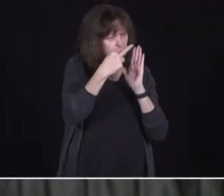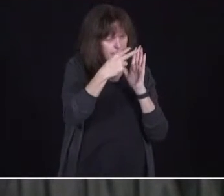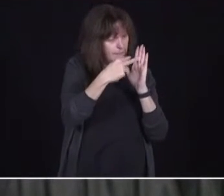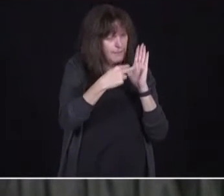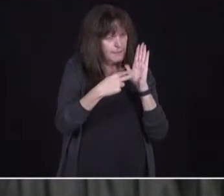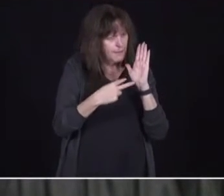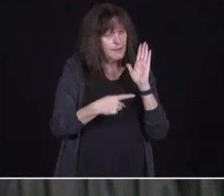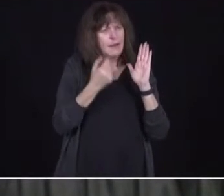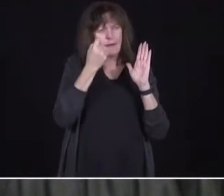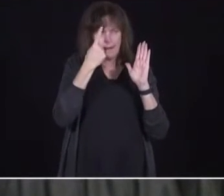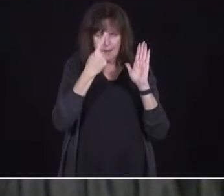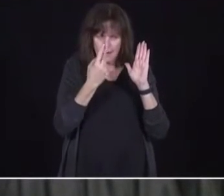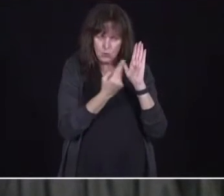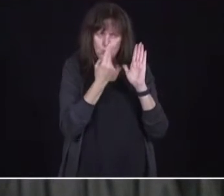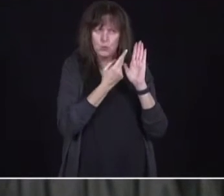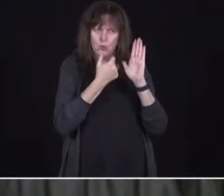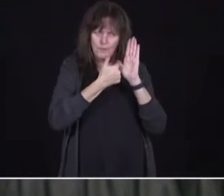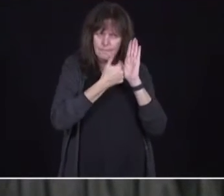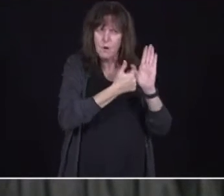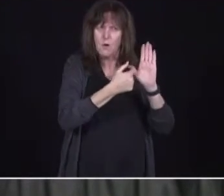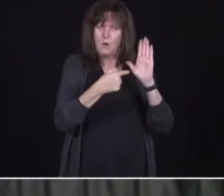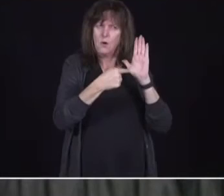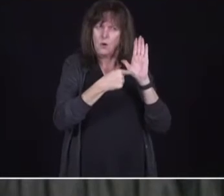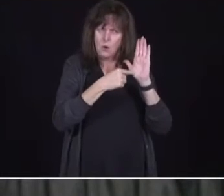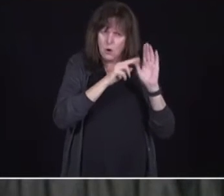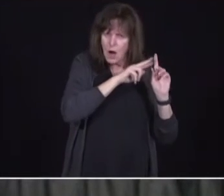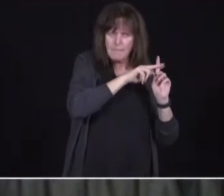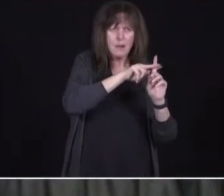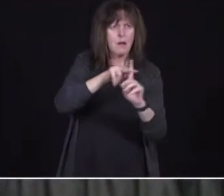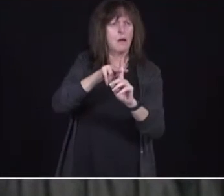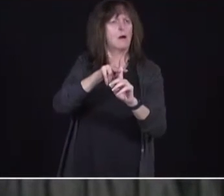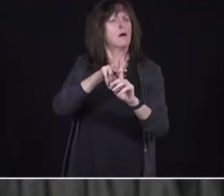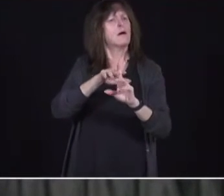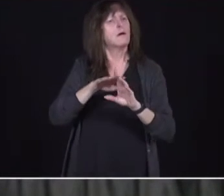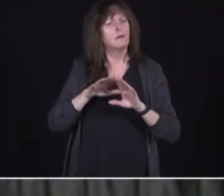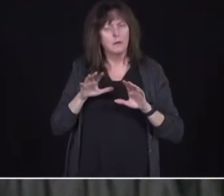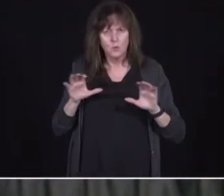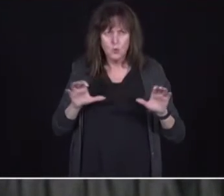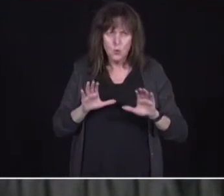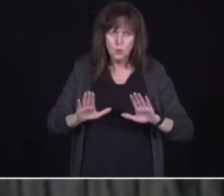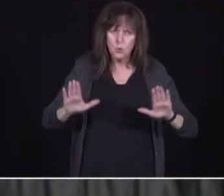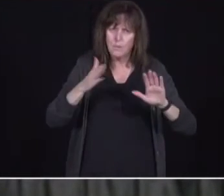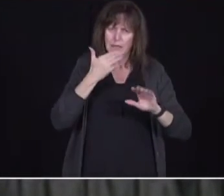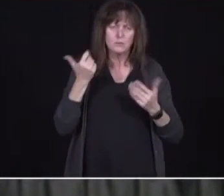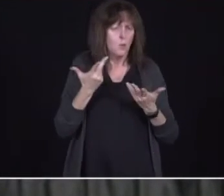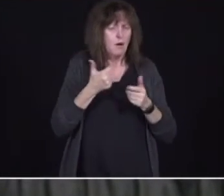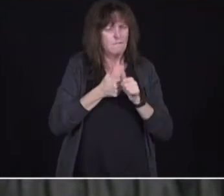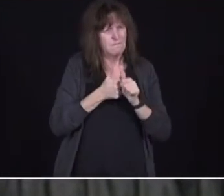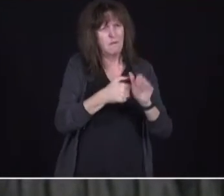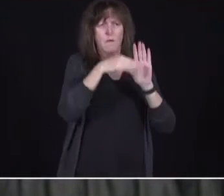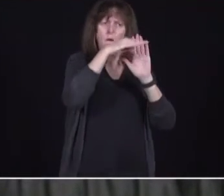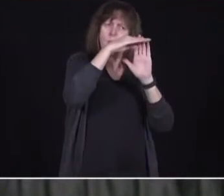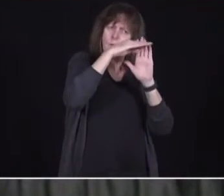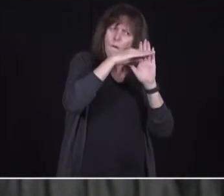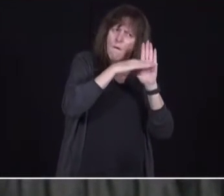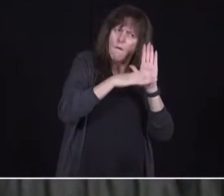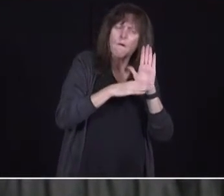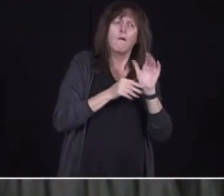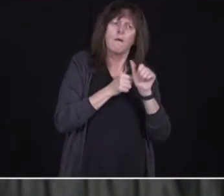These are the guidelines to internalize and study them, utilize them and ensure that as best you possibly can while running an effective